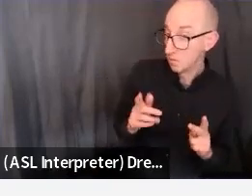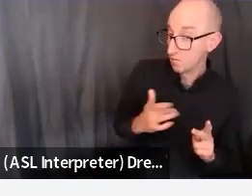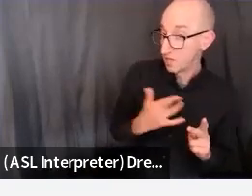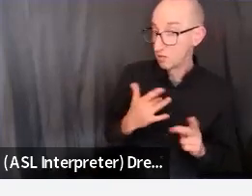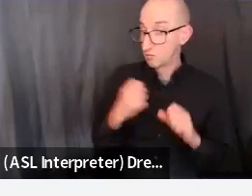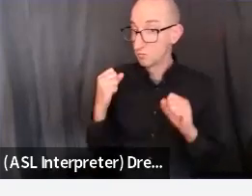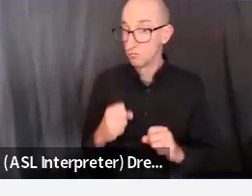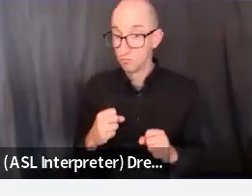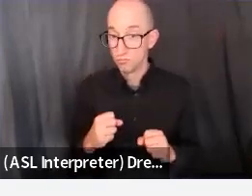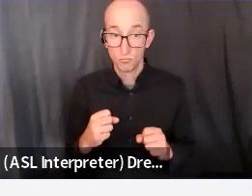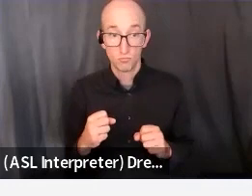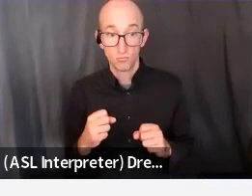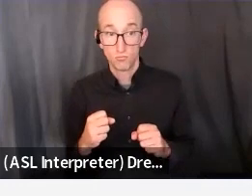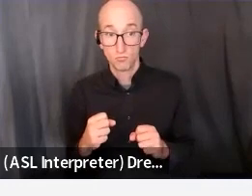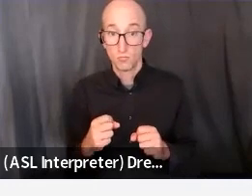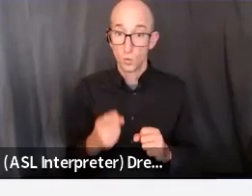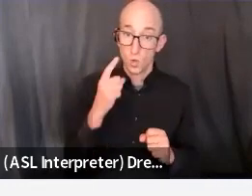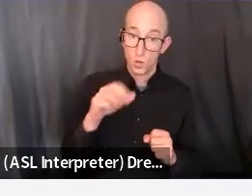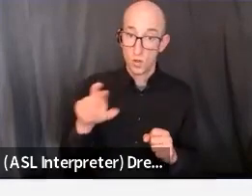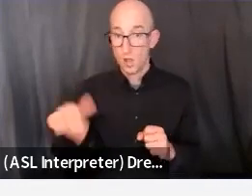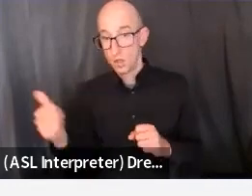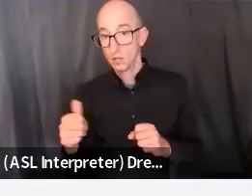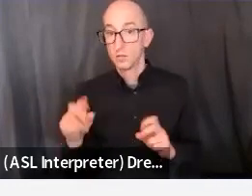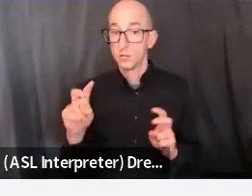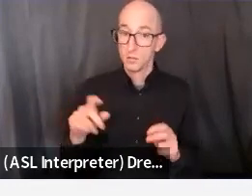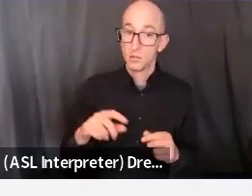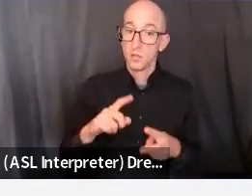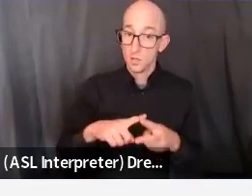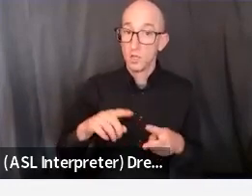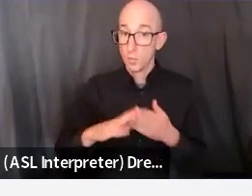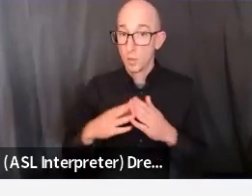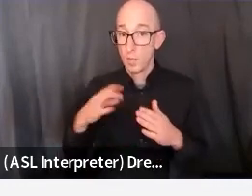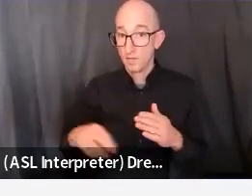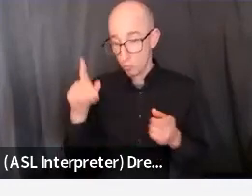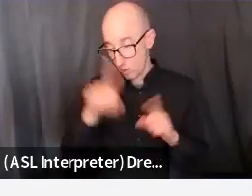the Department of Transportation to think about other ways we can curate information on, again,